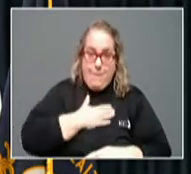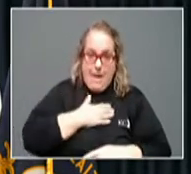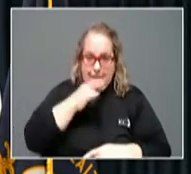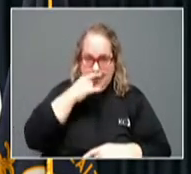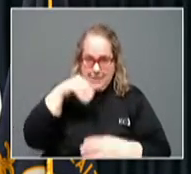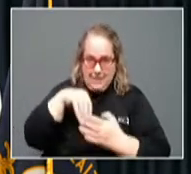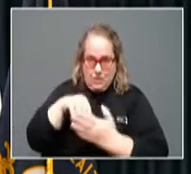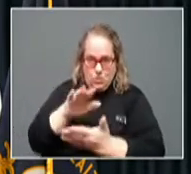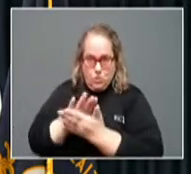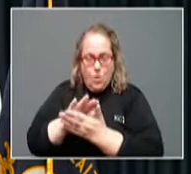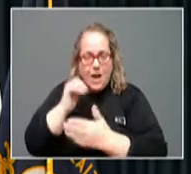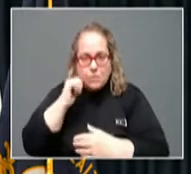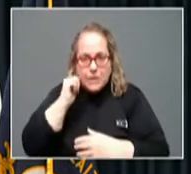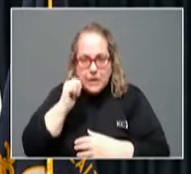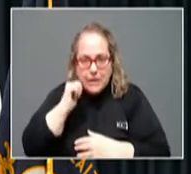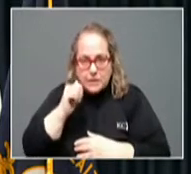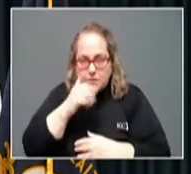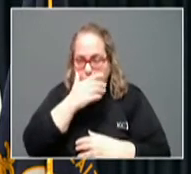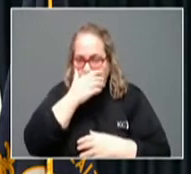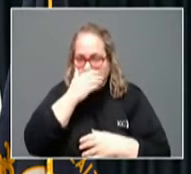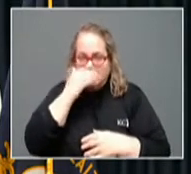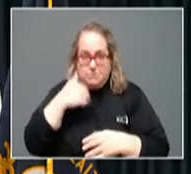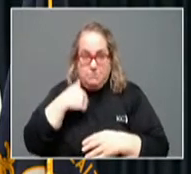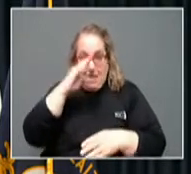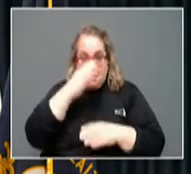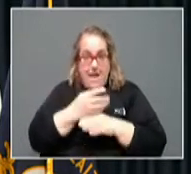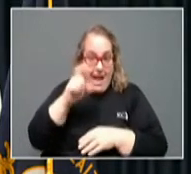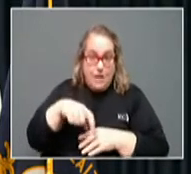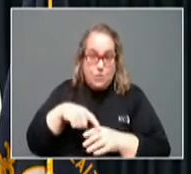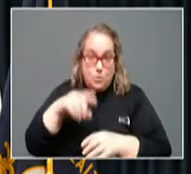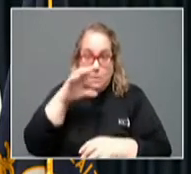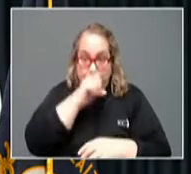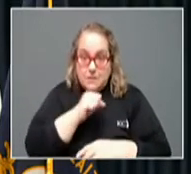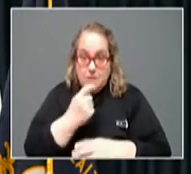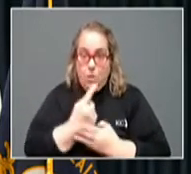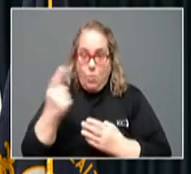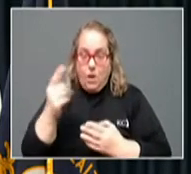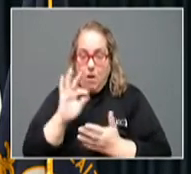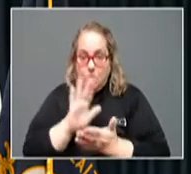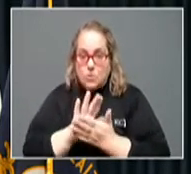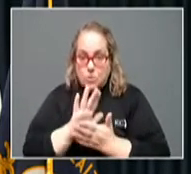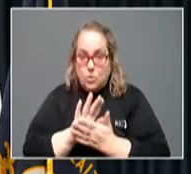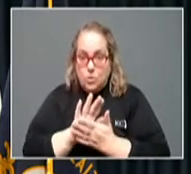day. You know, I had a son that had to miss a week of school and I want him in